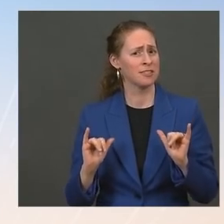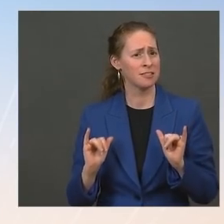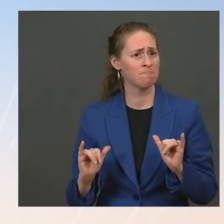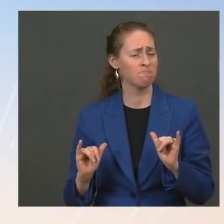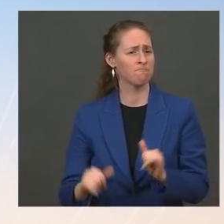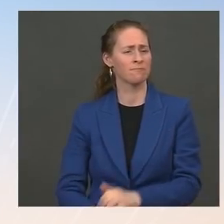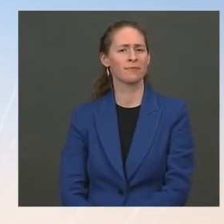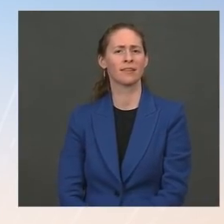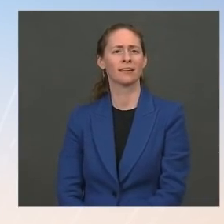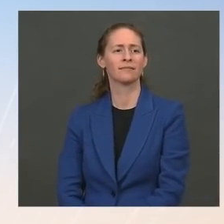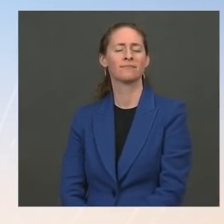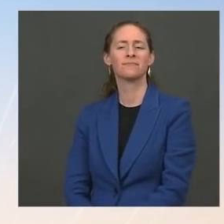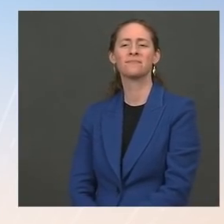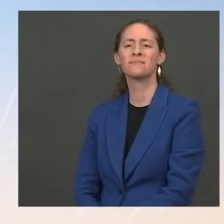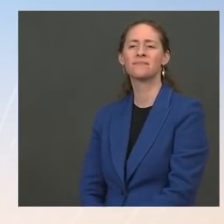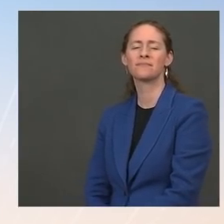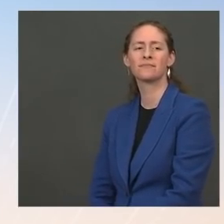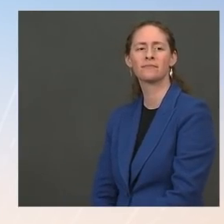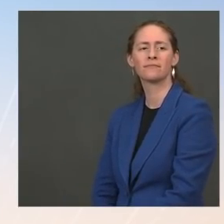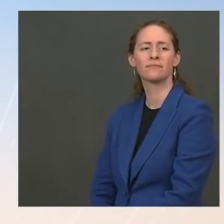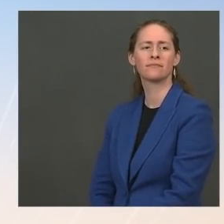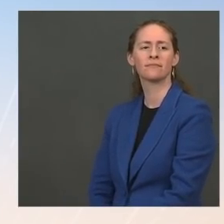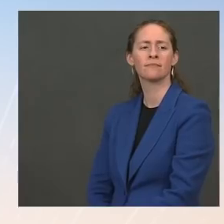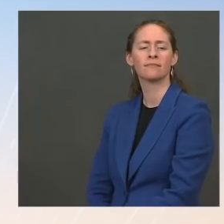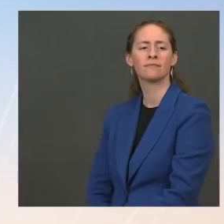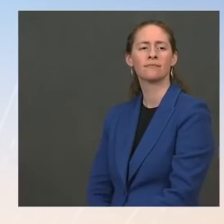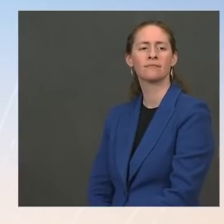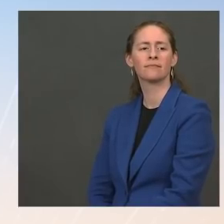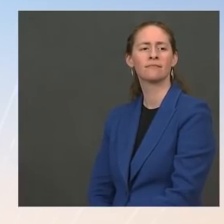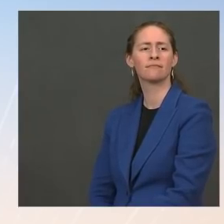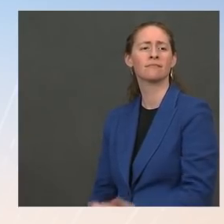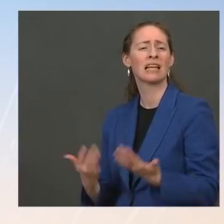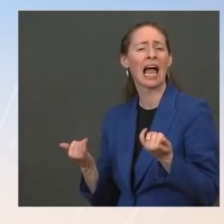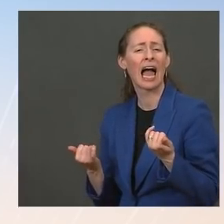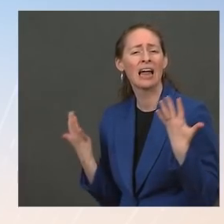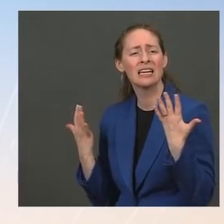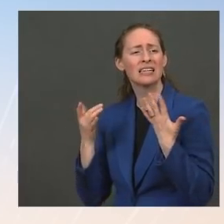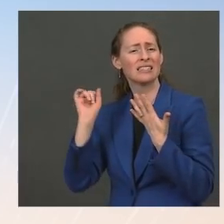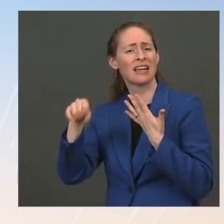any deliverables or anything that you can share more about the President's remarks later today on supply chains?